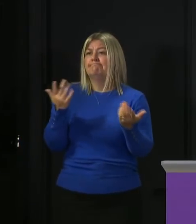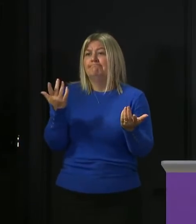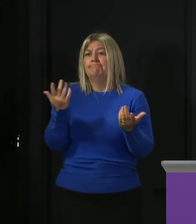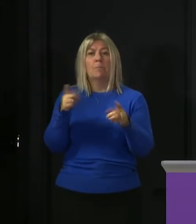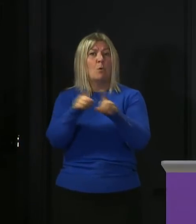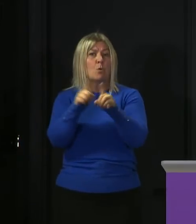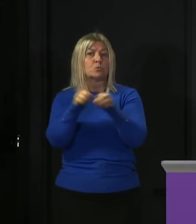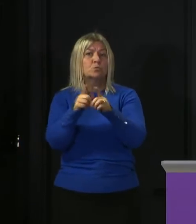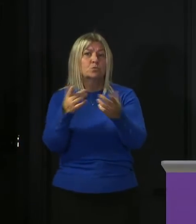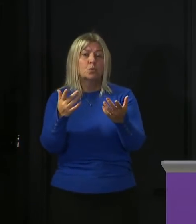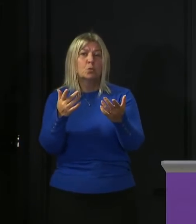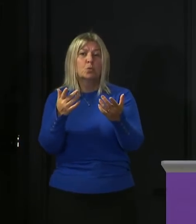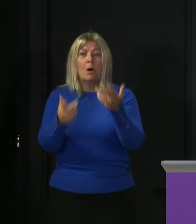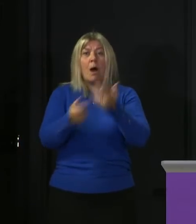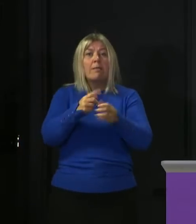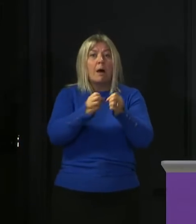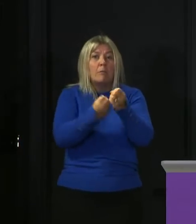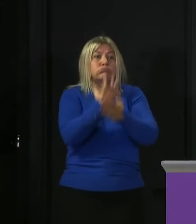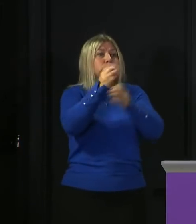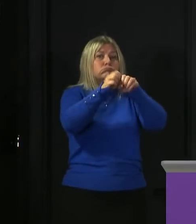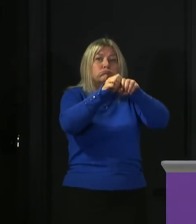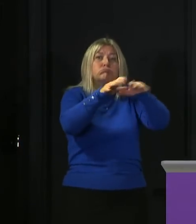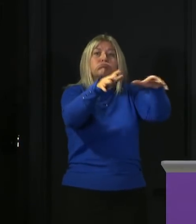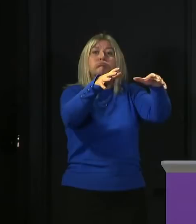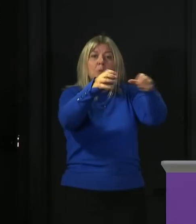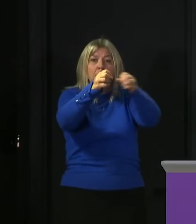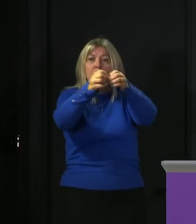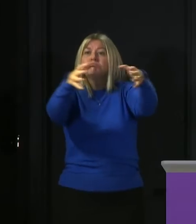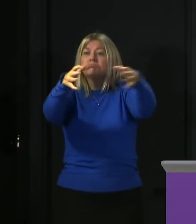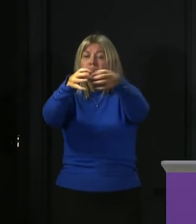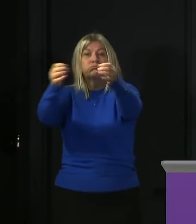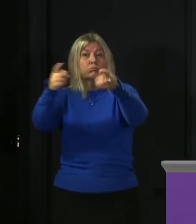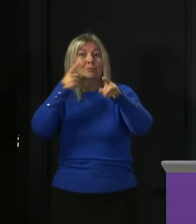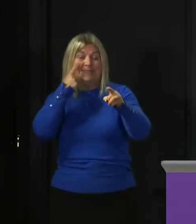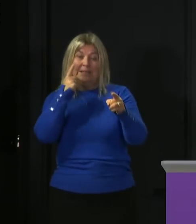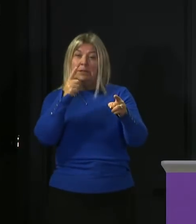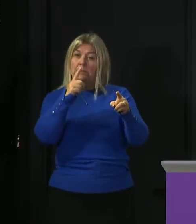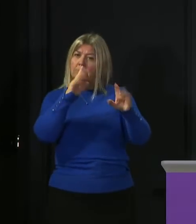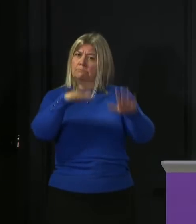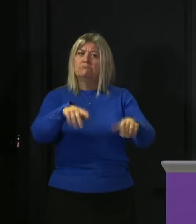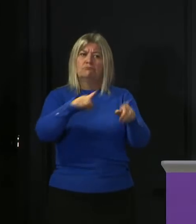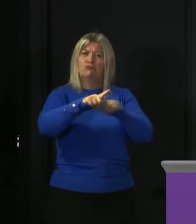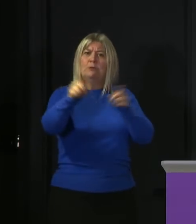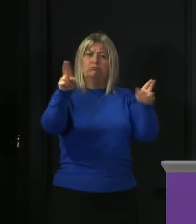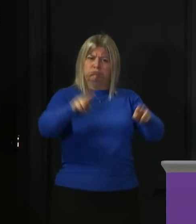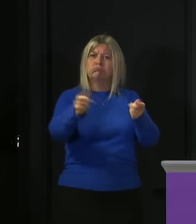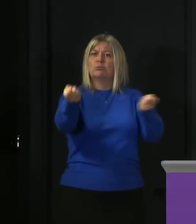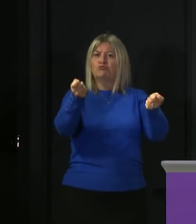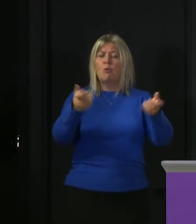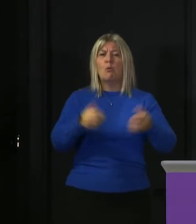clusters and outbreaks that we're seeing in other settings as well. One of the things which I said yesterday which I think is really important to underline,